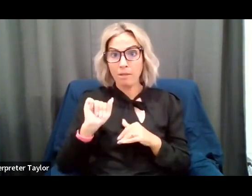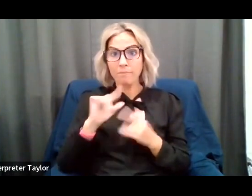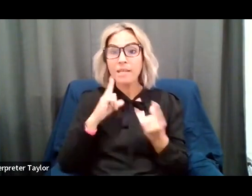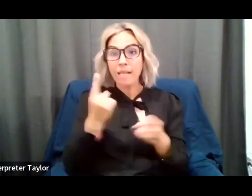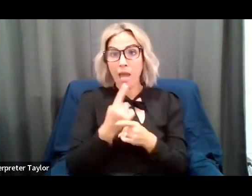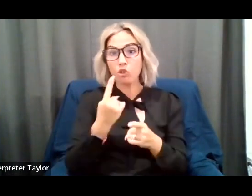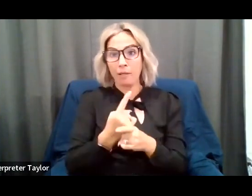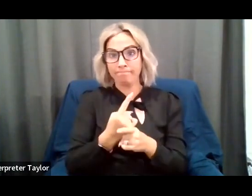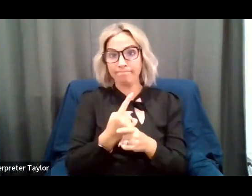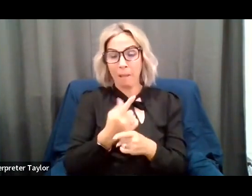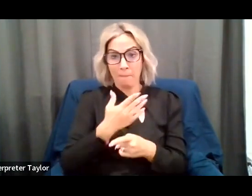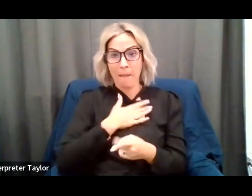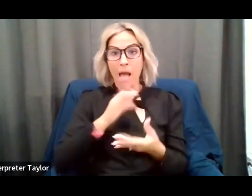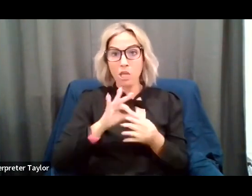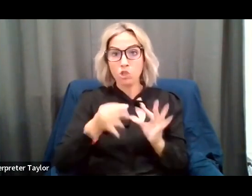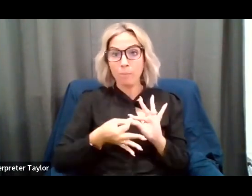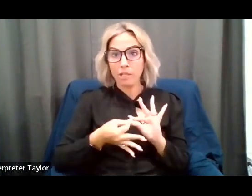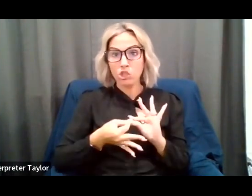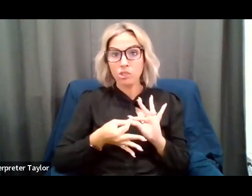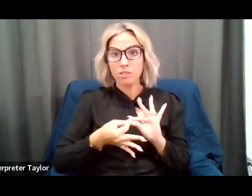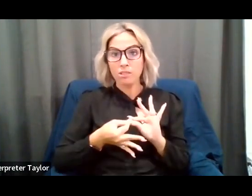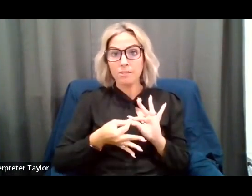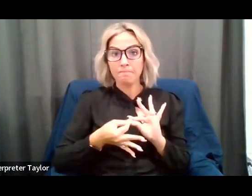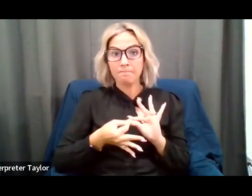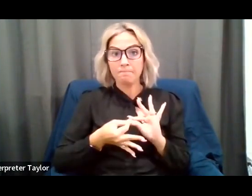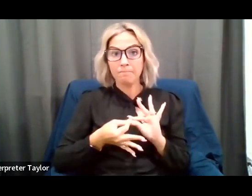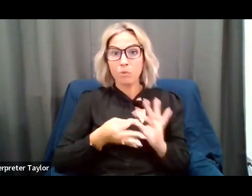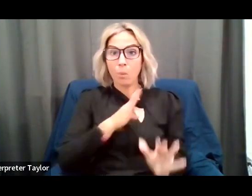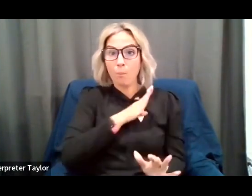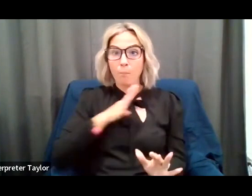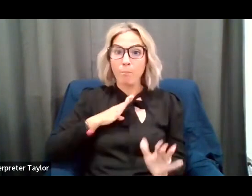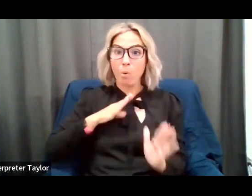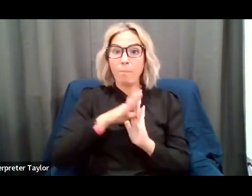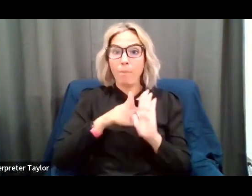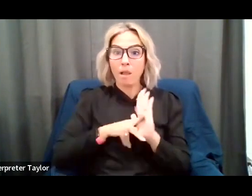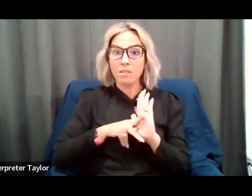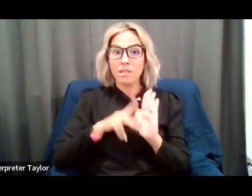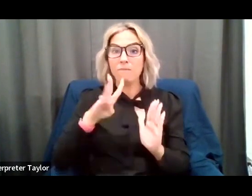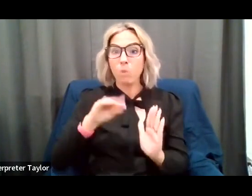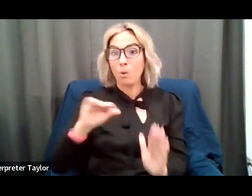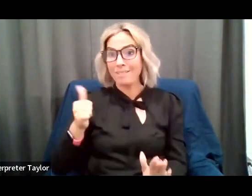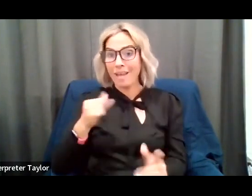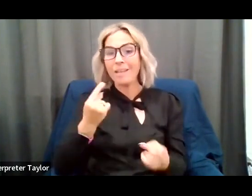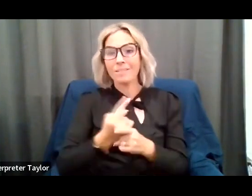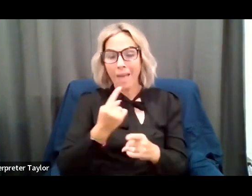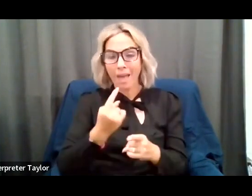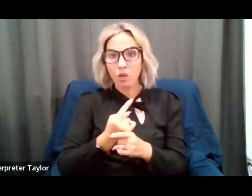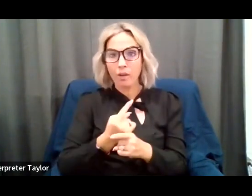how I interpret Board Policy 4010 is accurate, how others read these documents